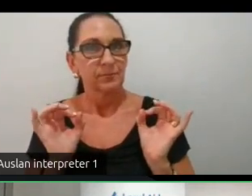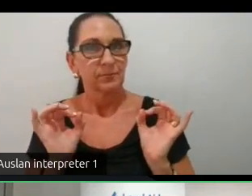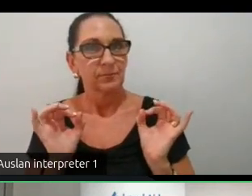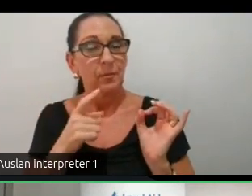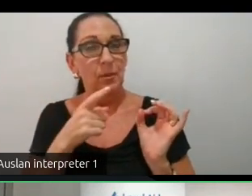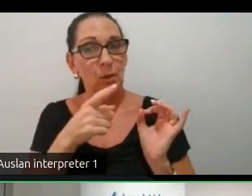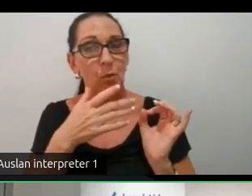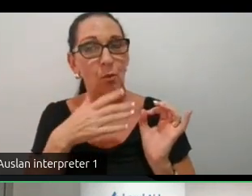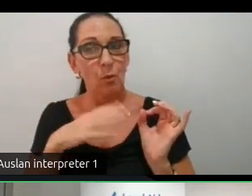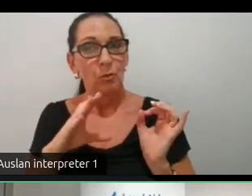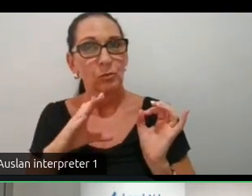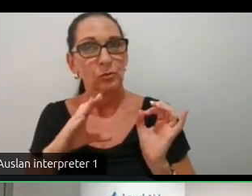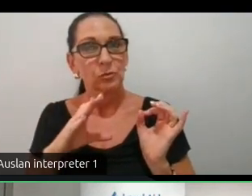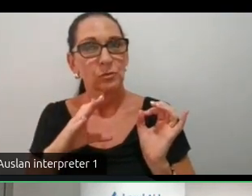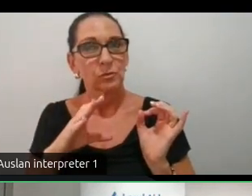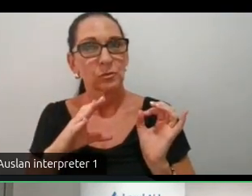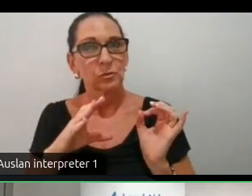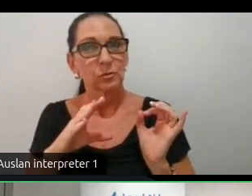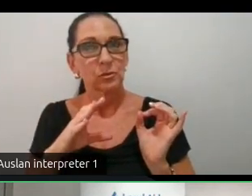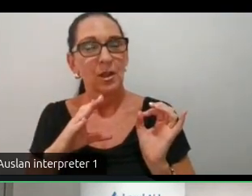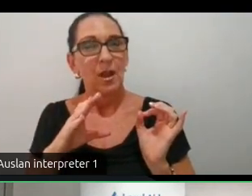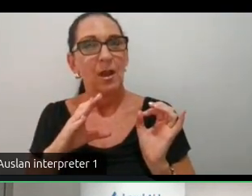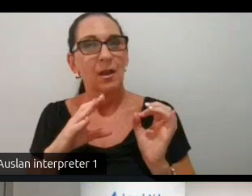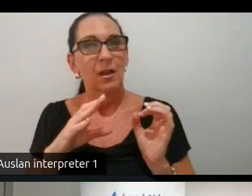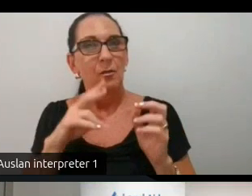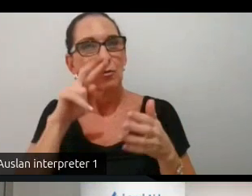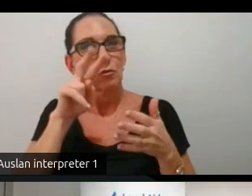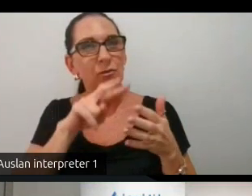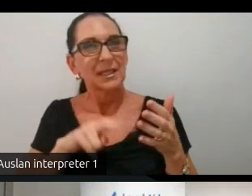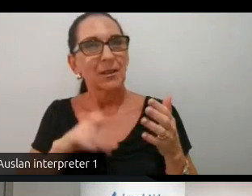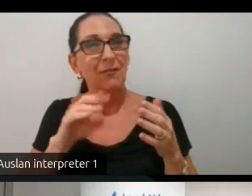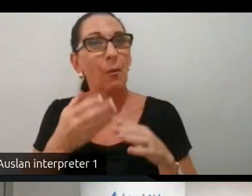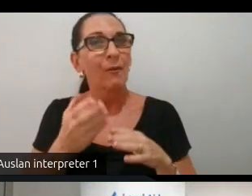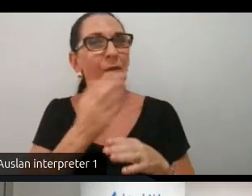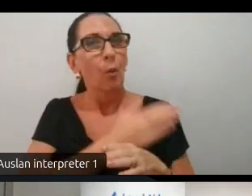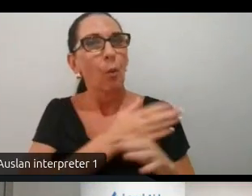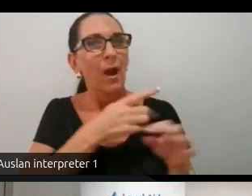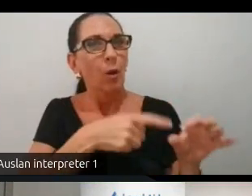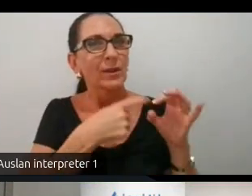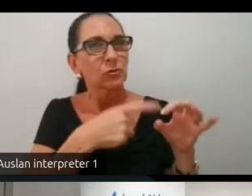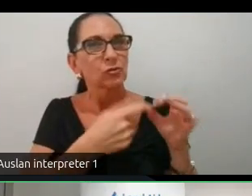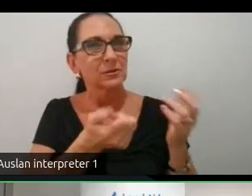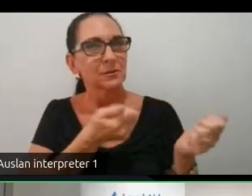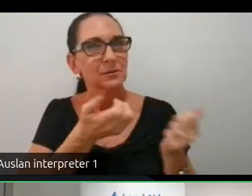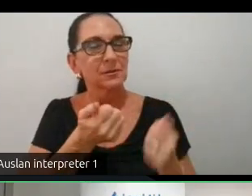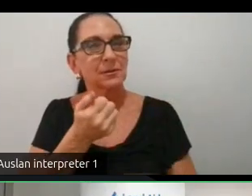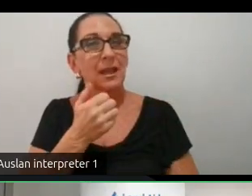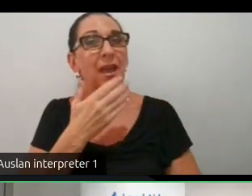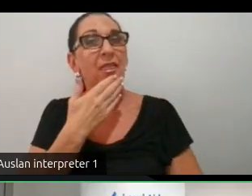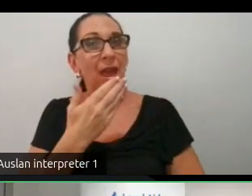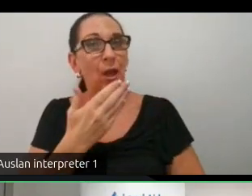Are we happy to move to the ones that we before the webinar? So, thank you to everybody who